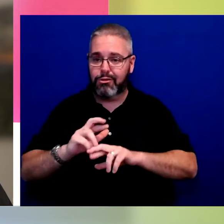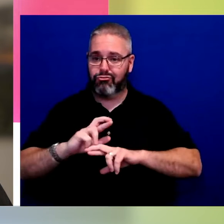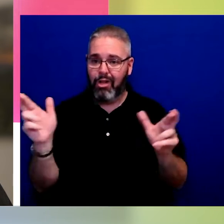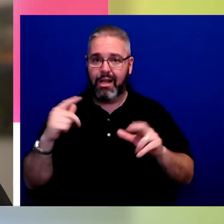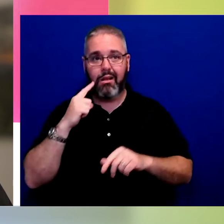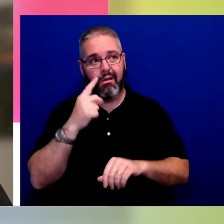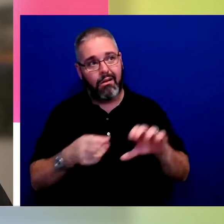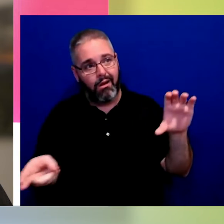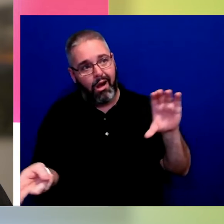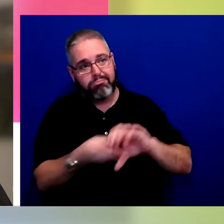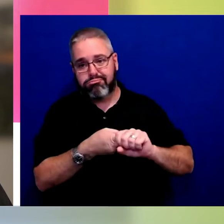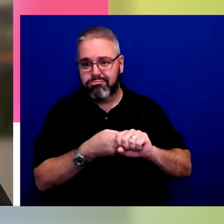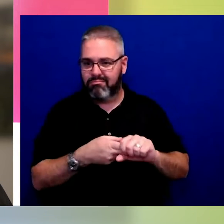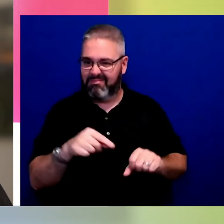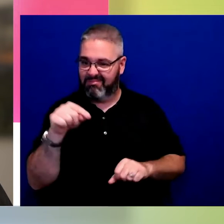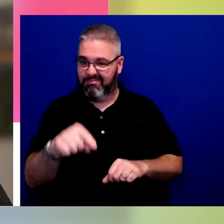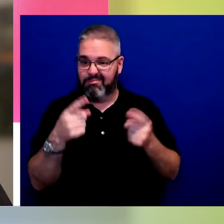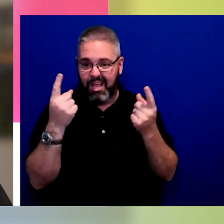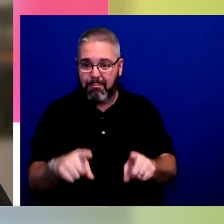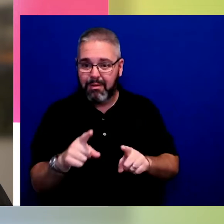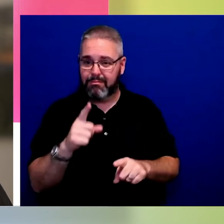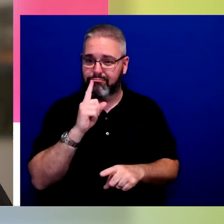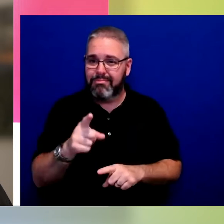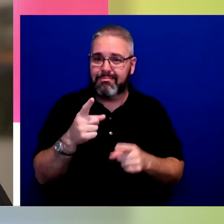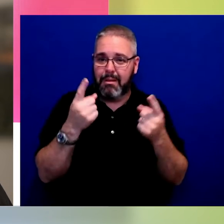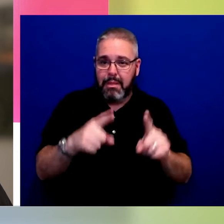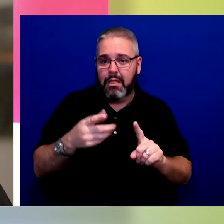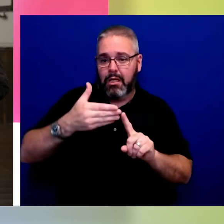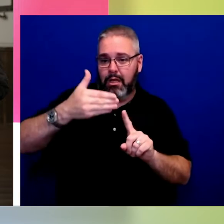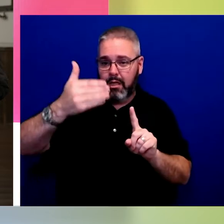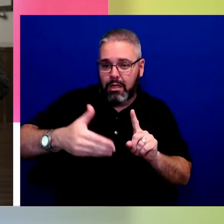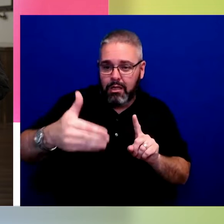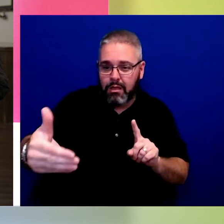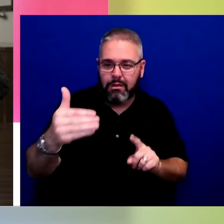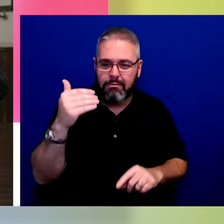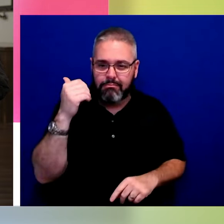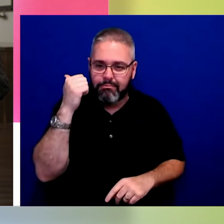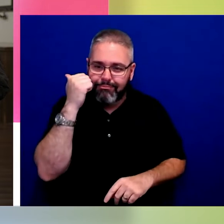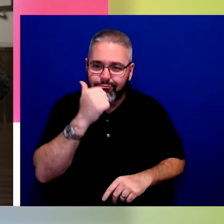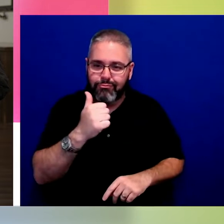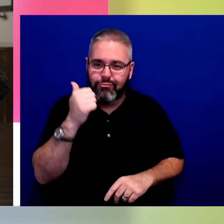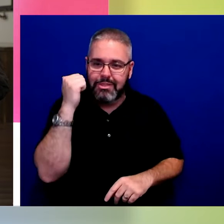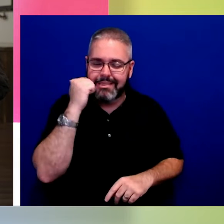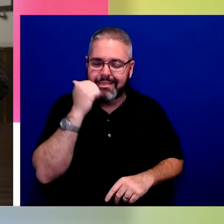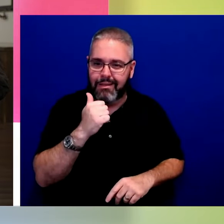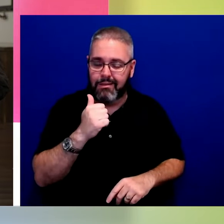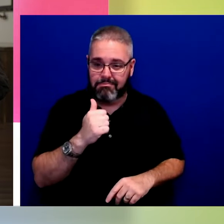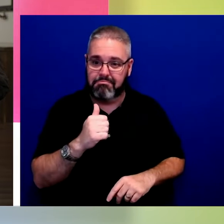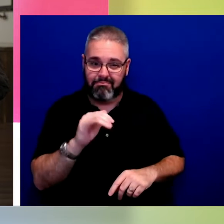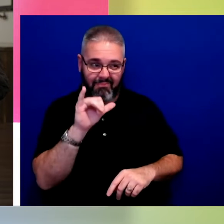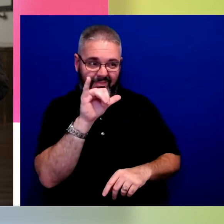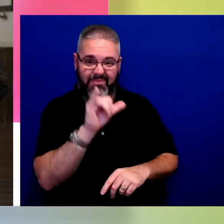And this is the case every single day. These challenges nearly break me daily.